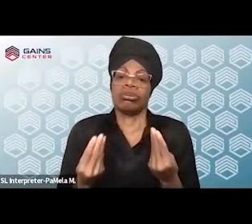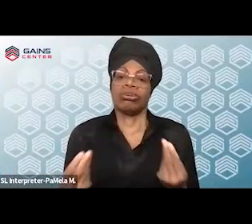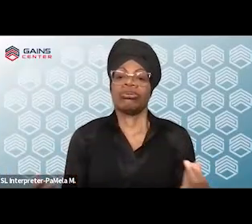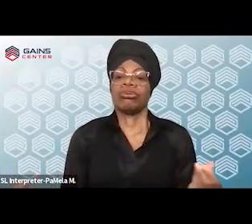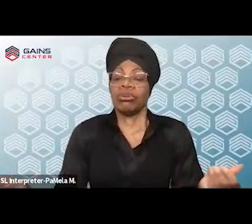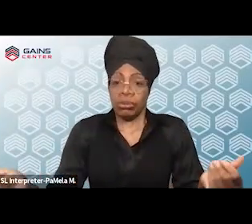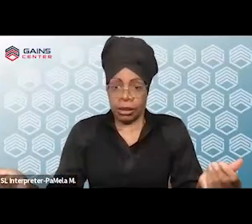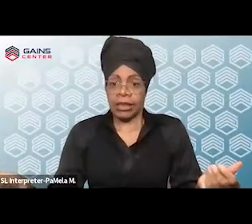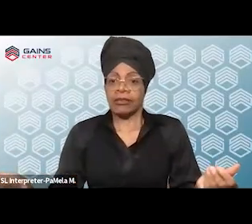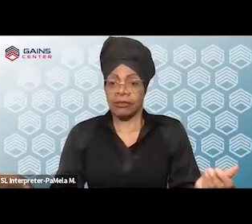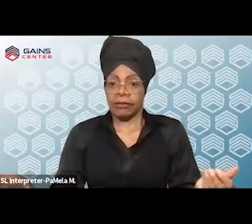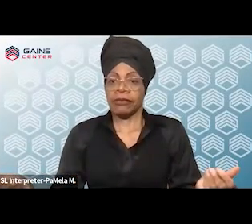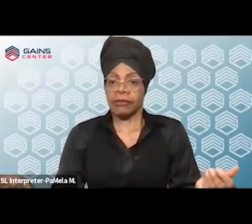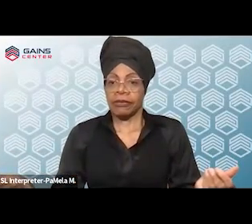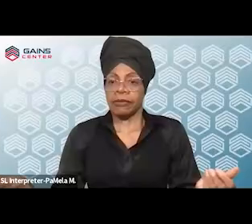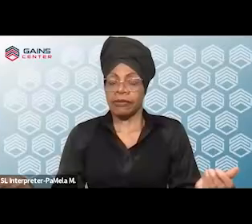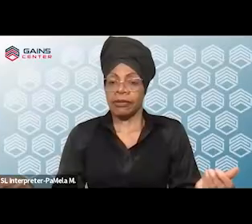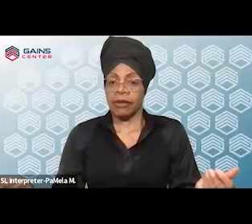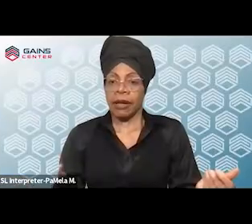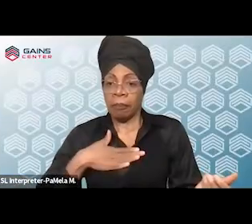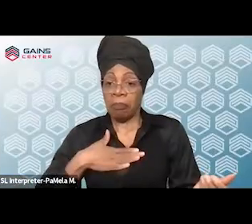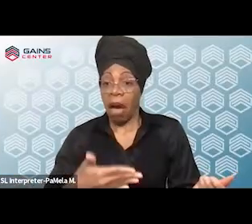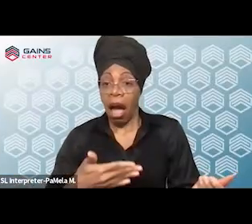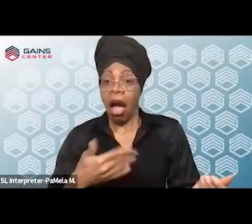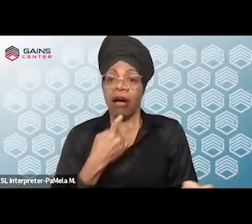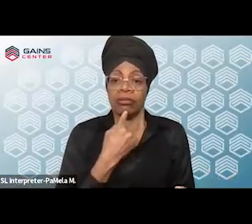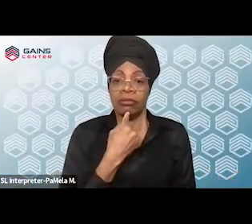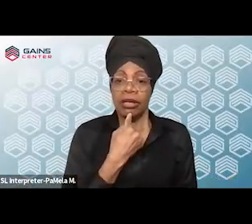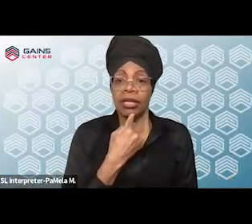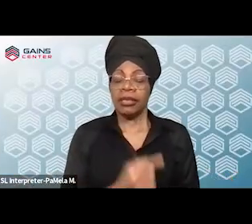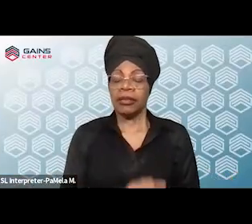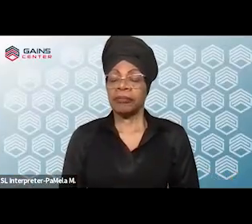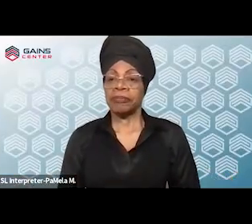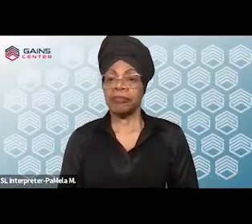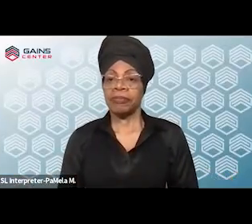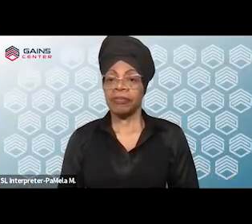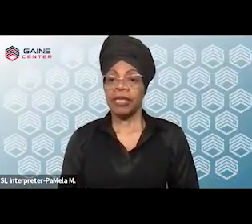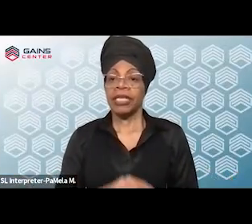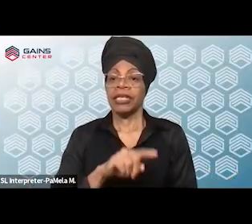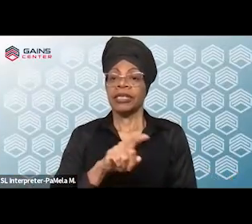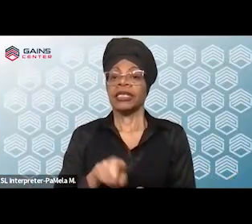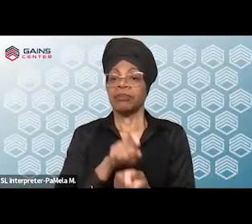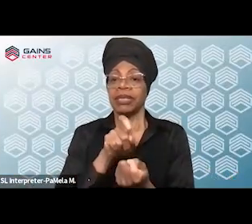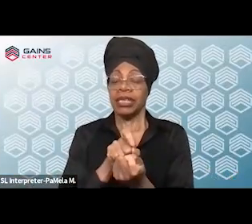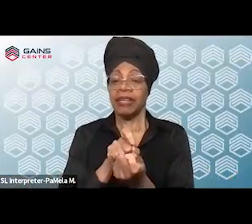And I would say, you know, particularly the clinicians on this webinar